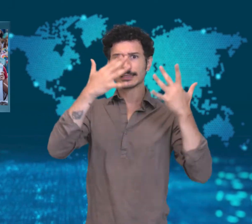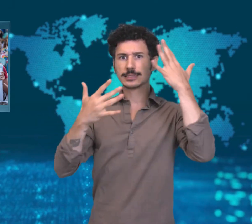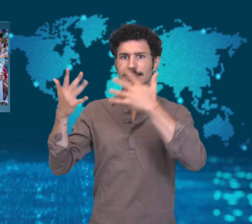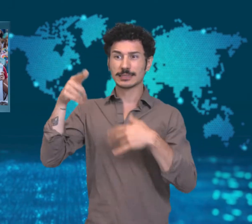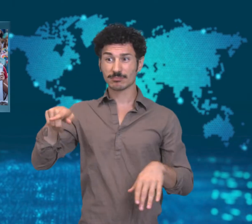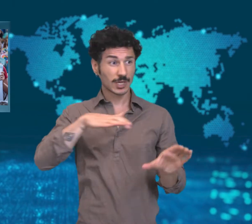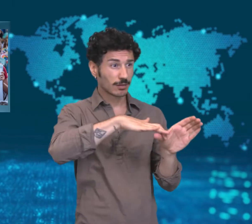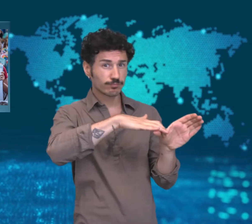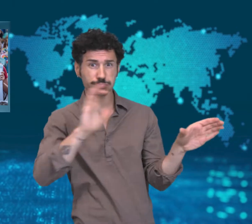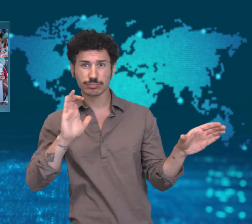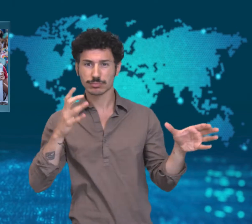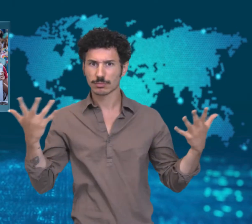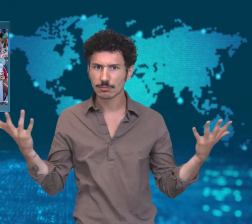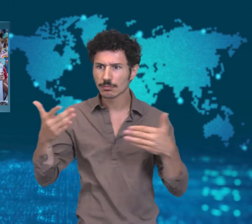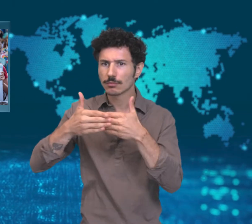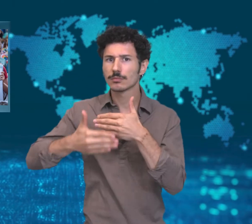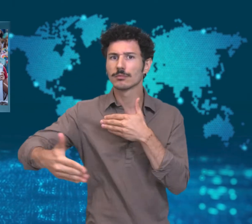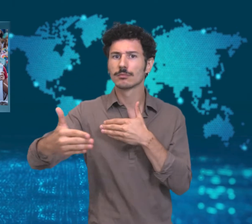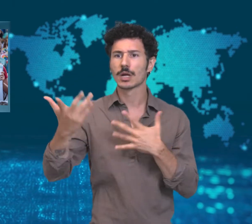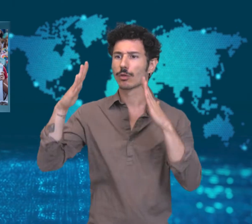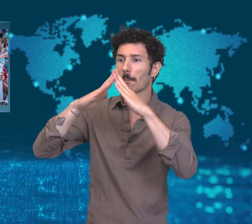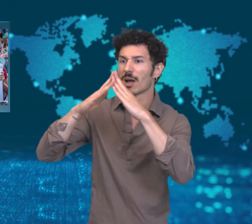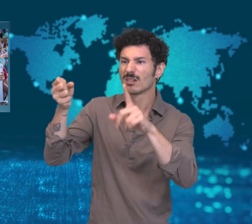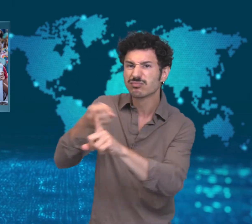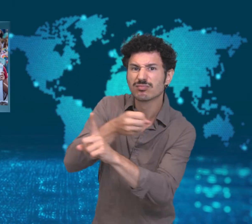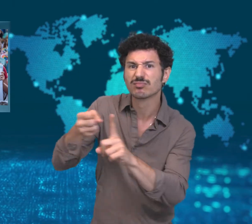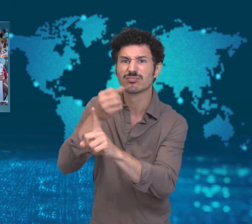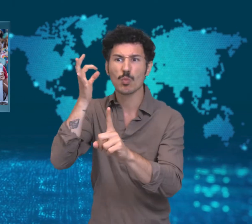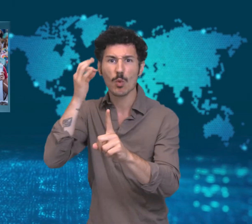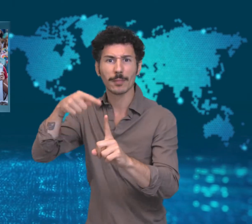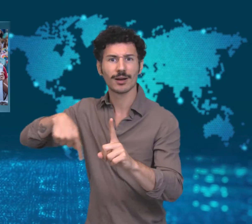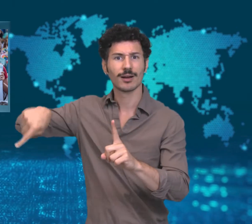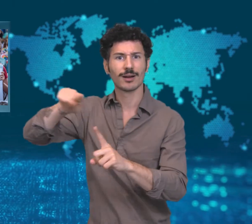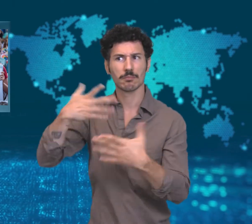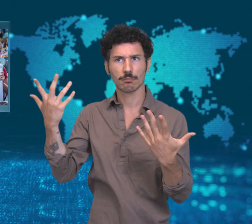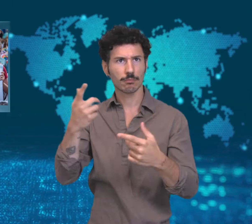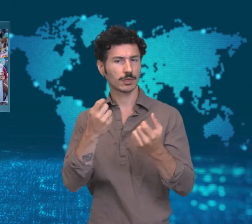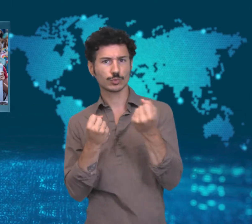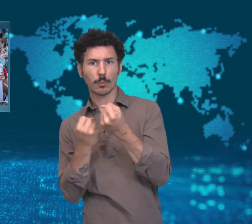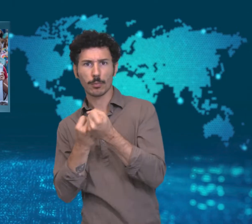in their campaign against domestic violence.